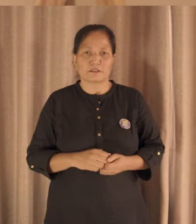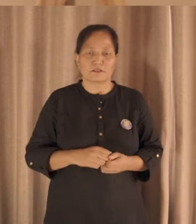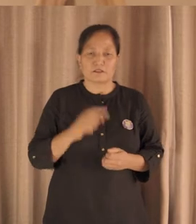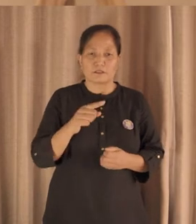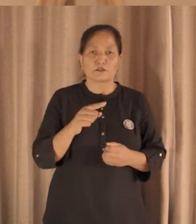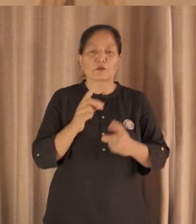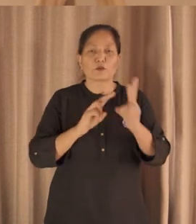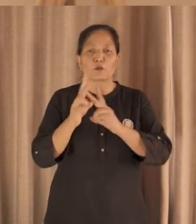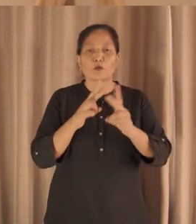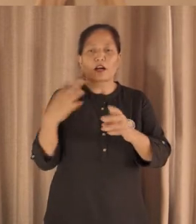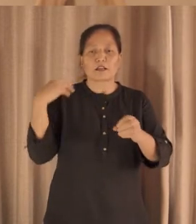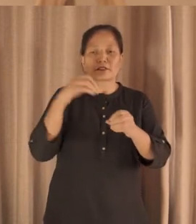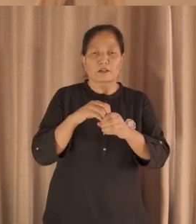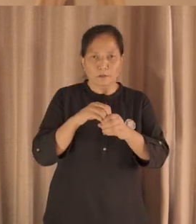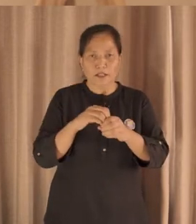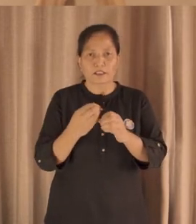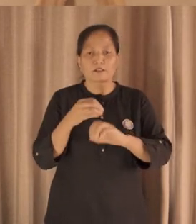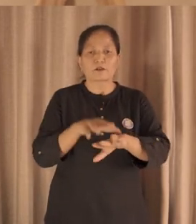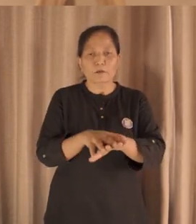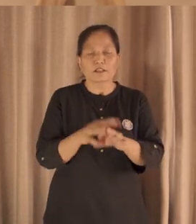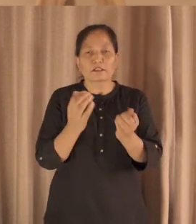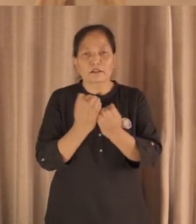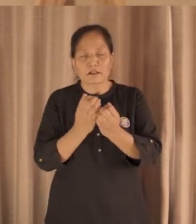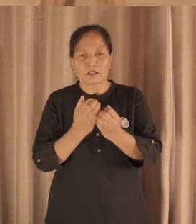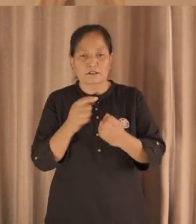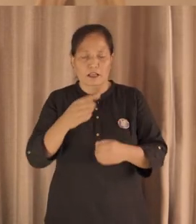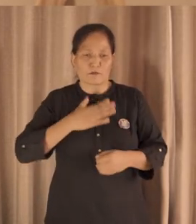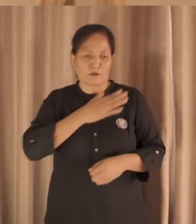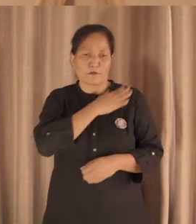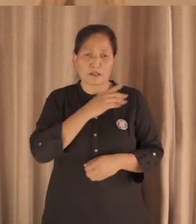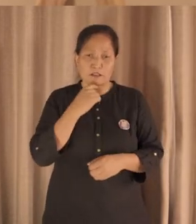Madhesh on the very same day. Post Tikapur incident, more than 500 Tharu people were